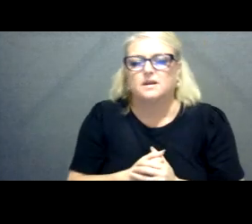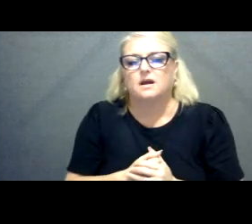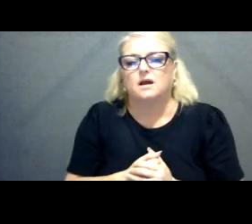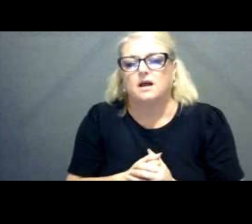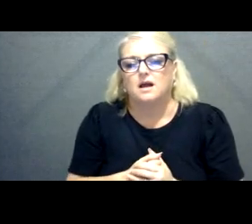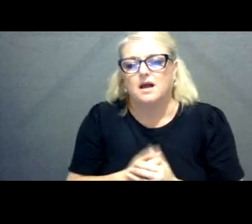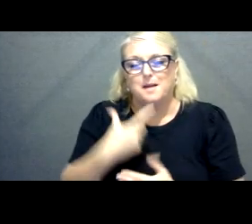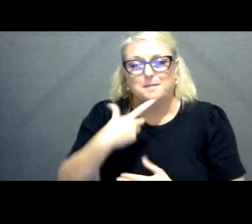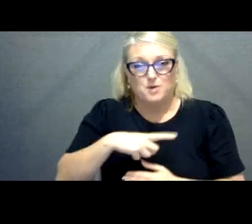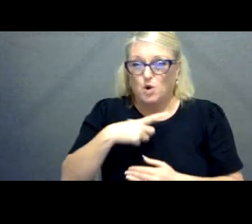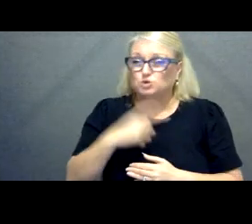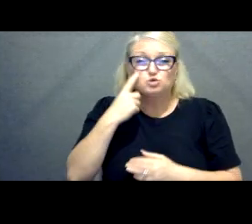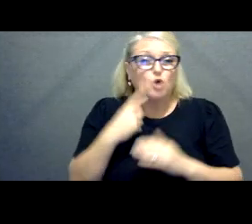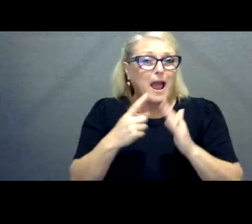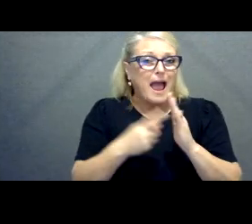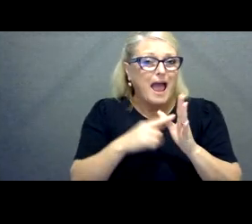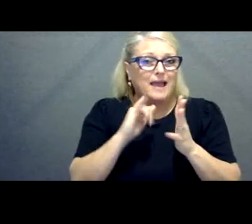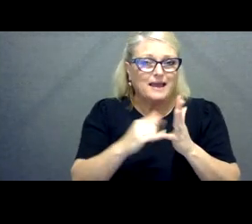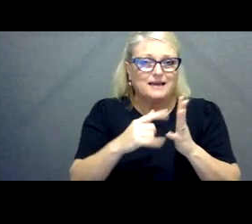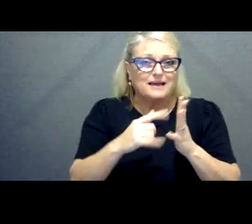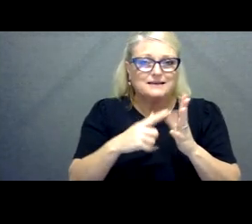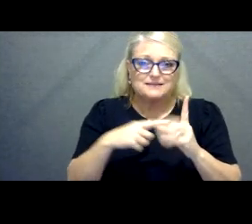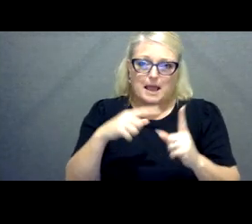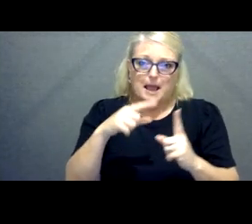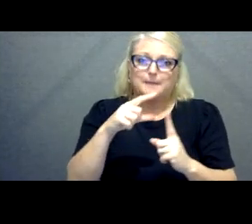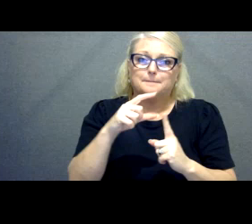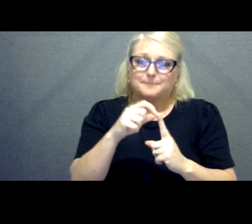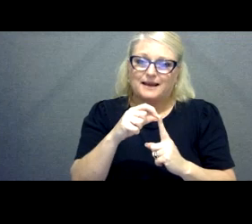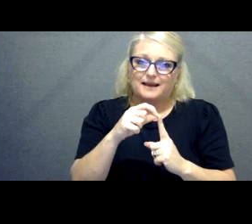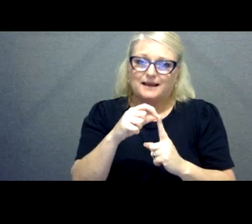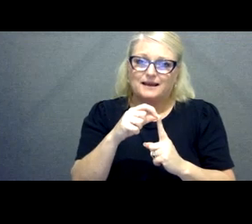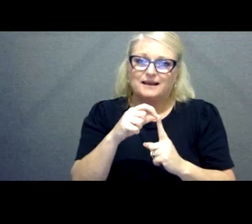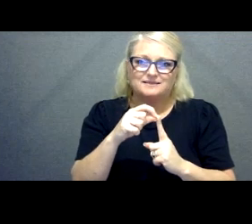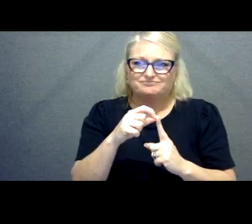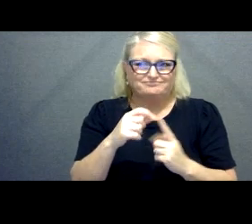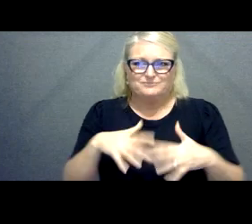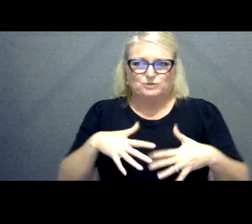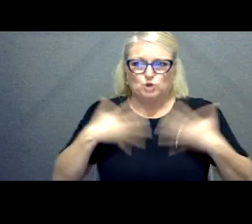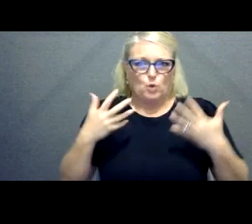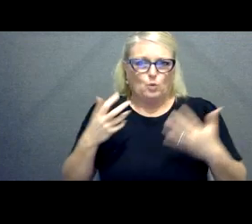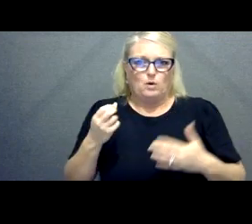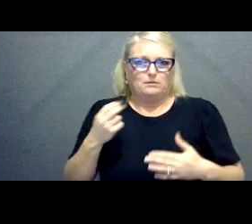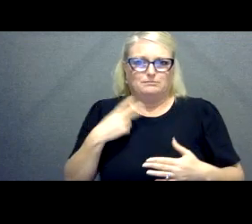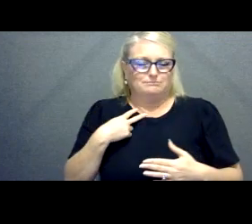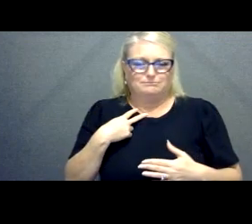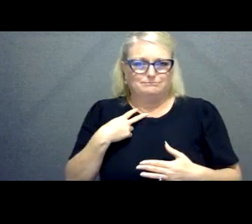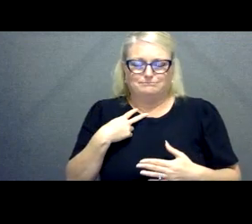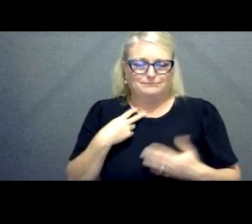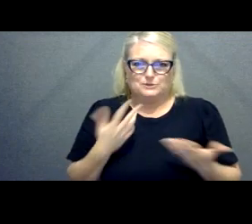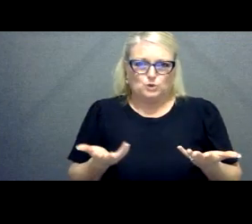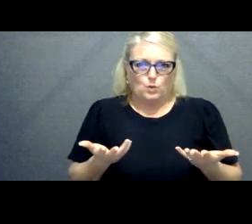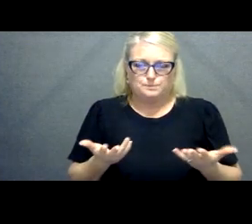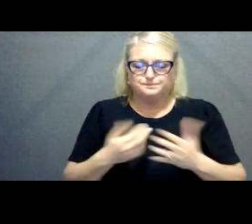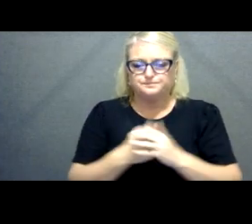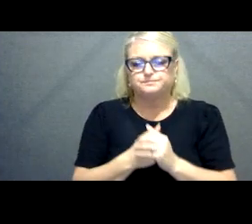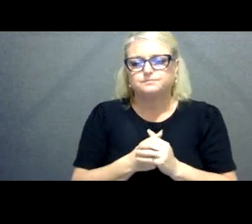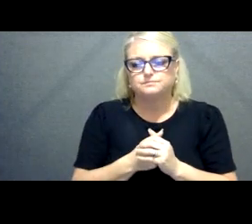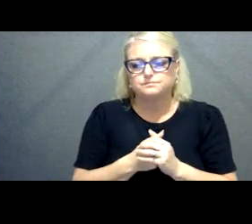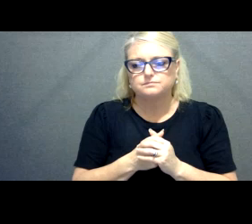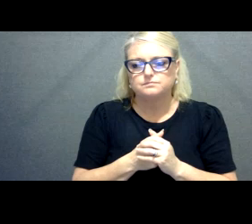early as you can that will avoid disappointment with delays um we we do try as best as we can